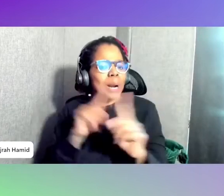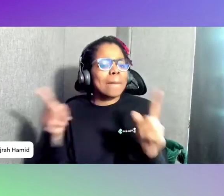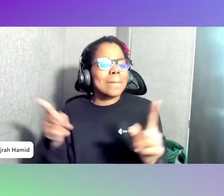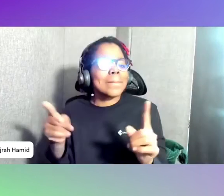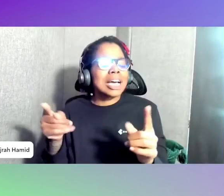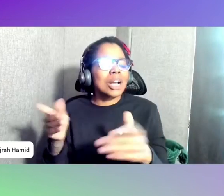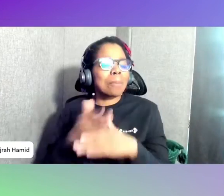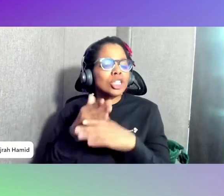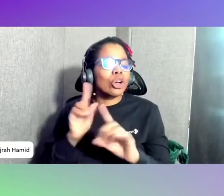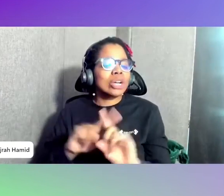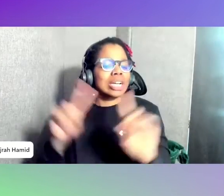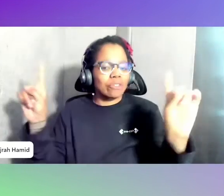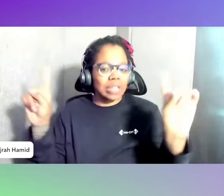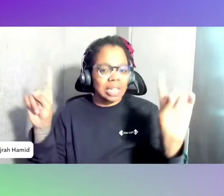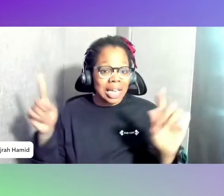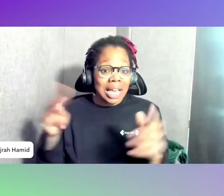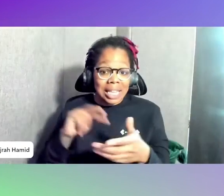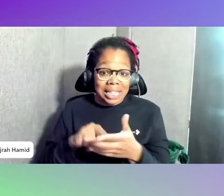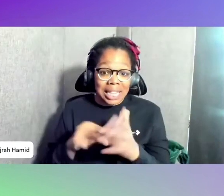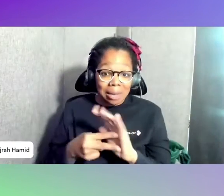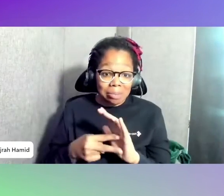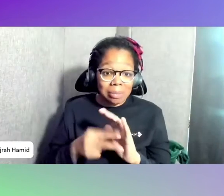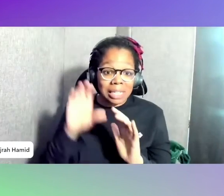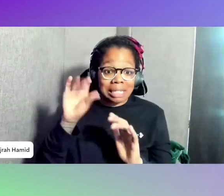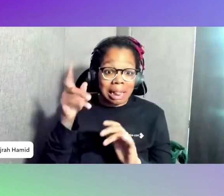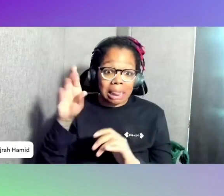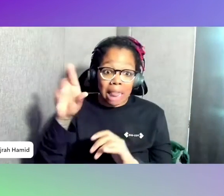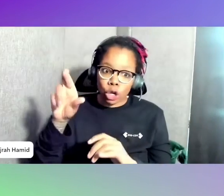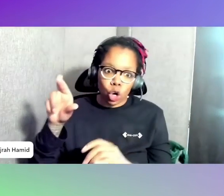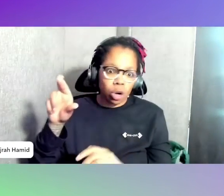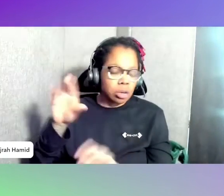lower than visual acuity. We can get all the same information at the end of the day, but it's going to be